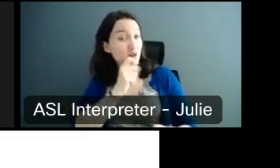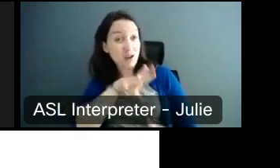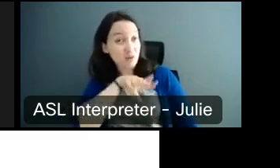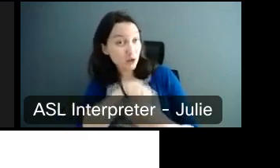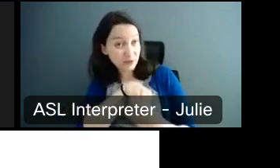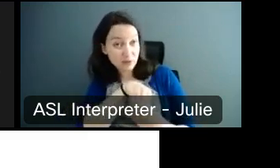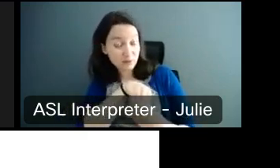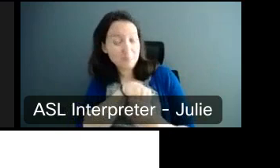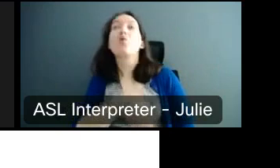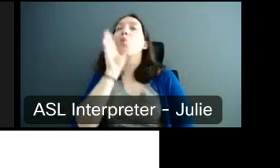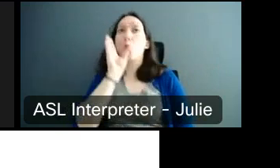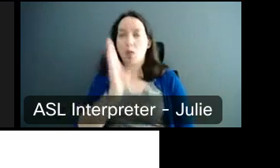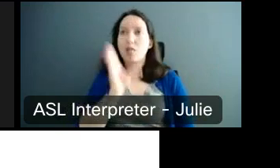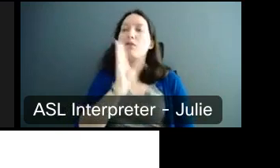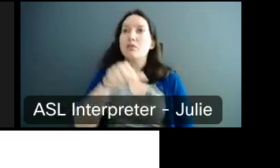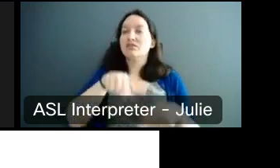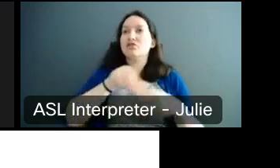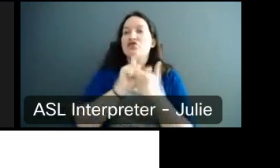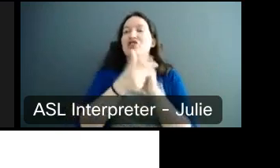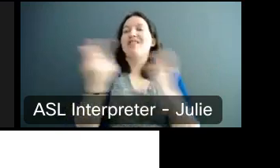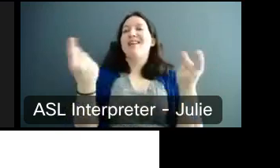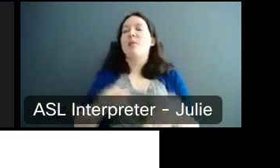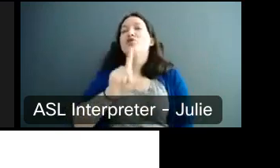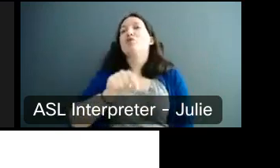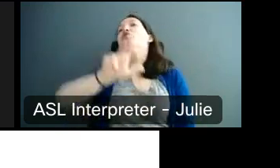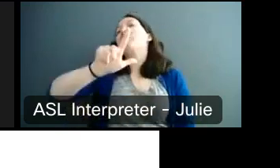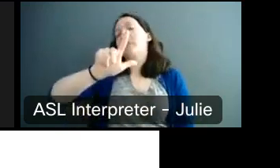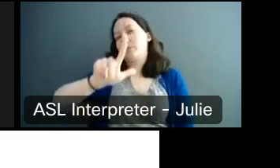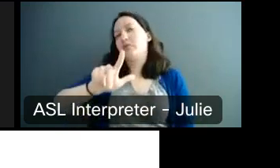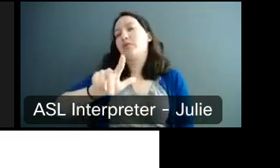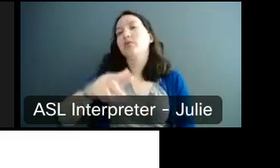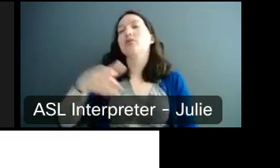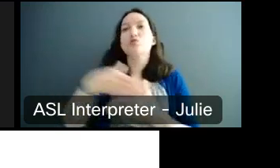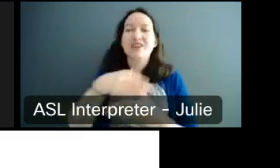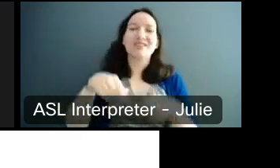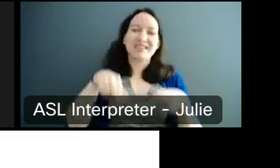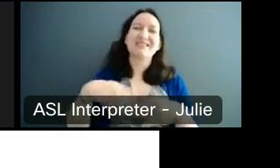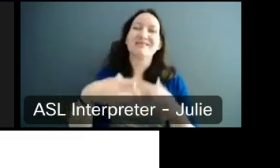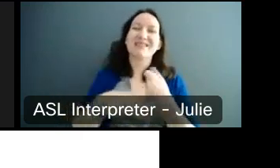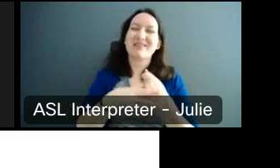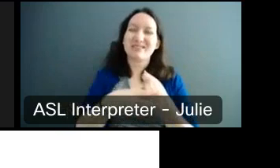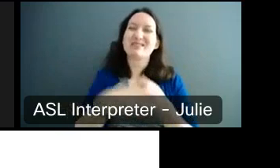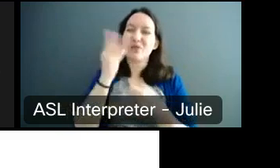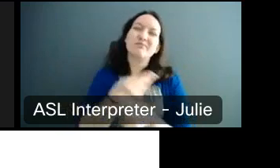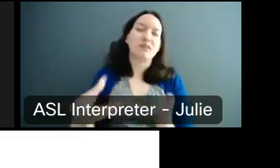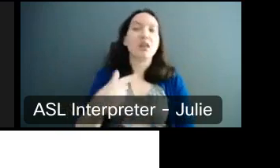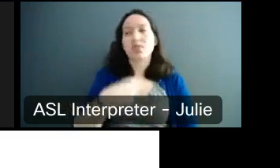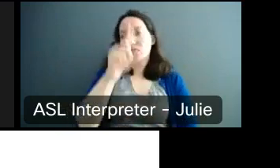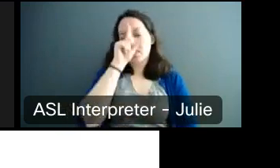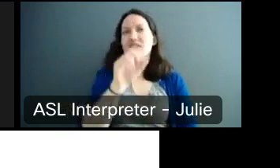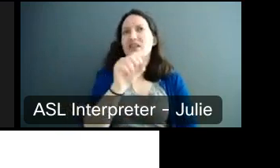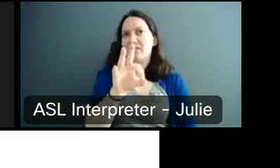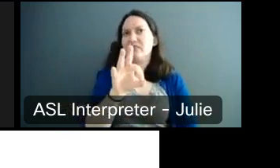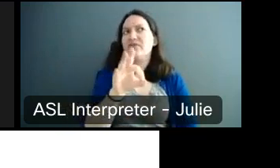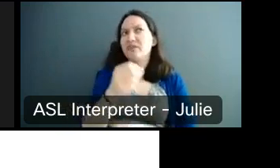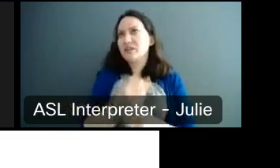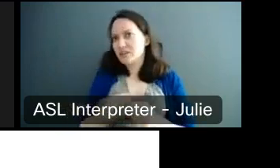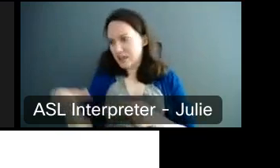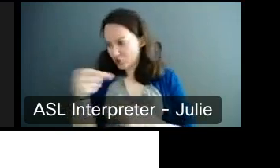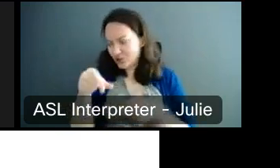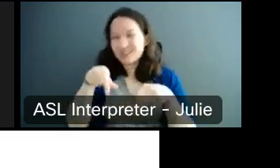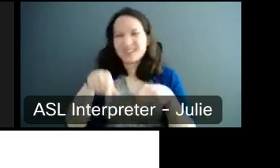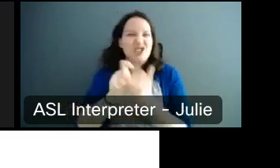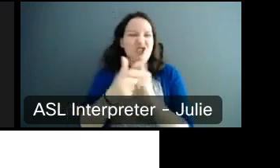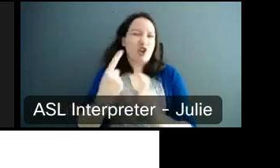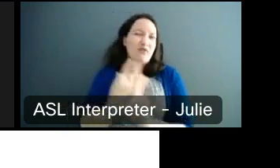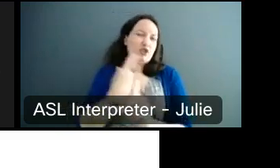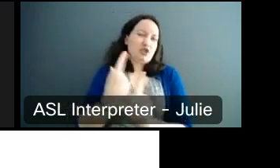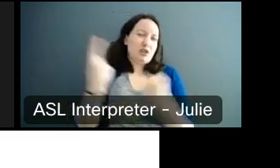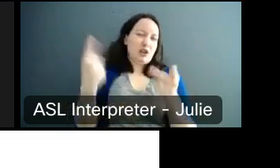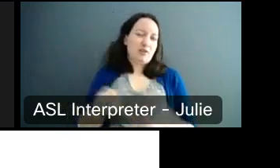They will, because this change is effective for 2023. okay. Will they will share in this shared savings and, and I believe if we have them for next year, because this is a change officially for 2023.